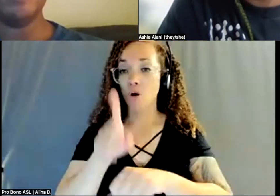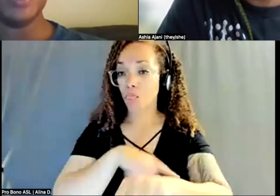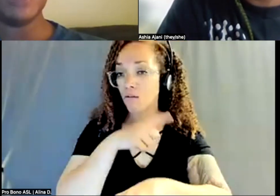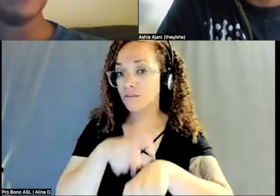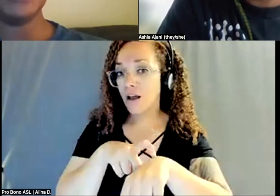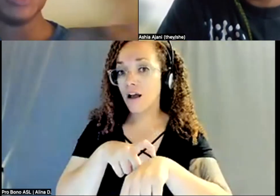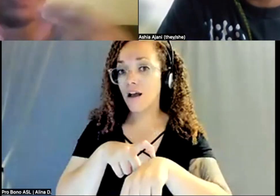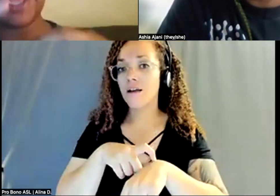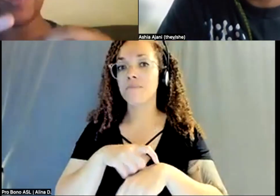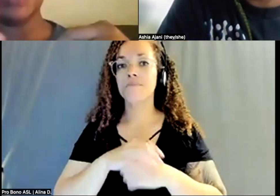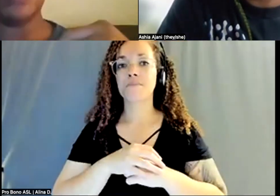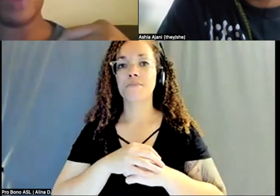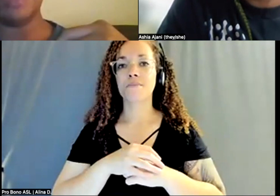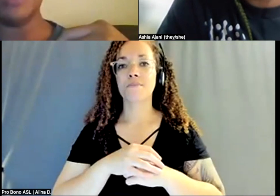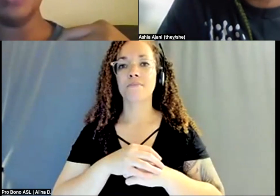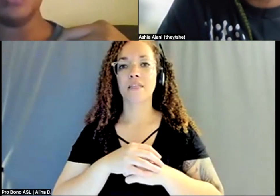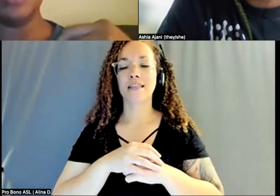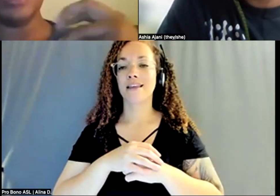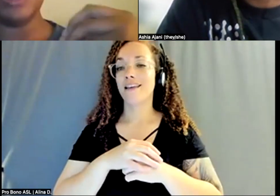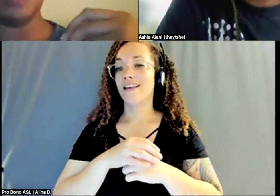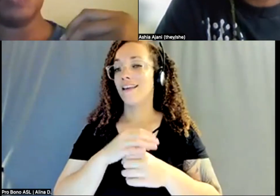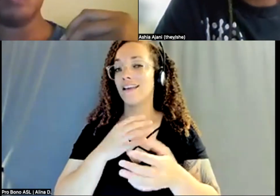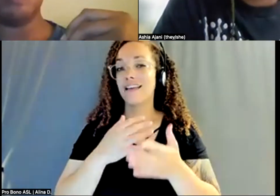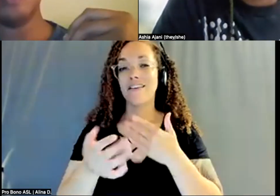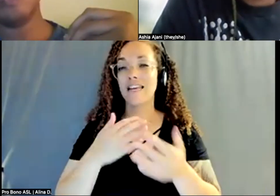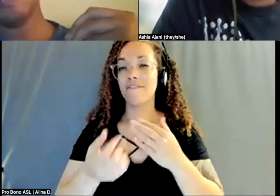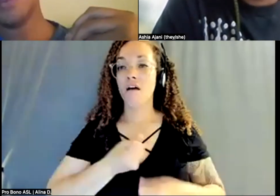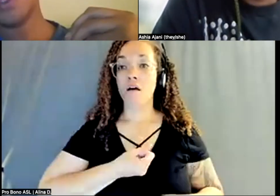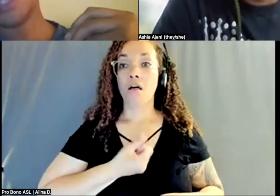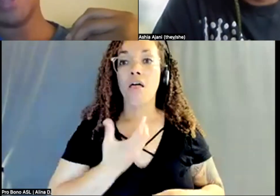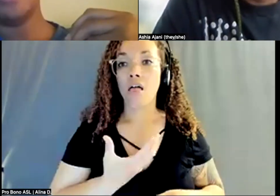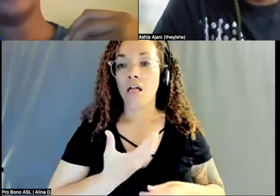Even if it just comes out as a fragment. So there's like this poem that,